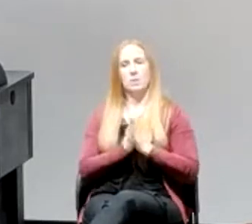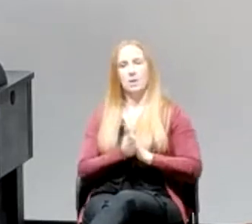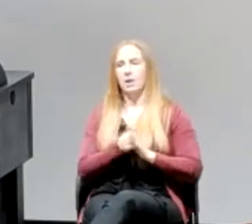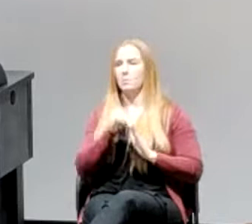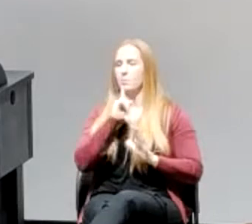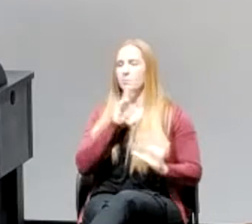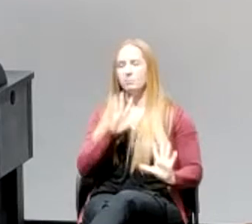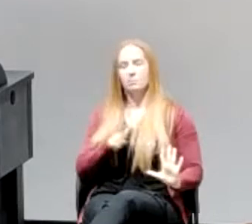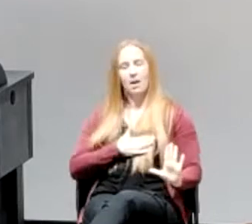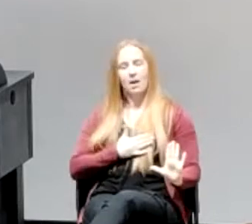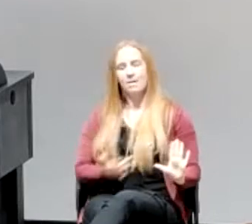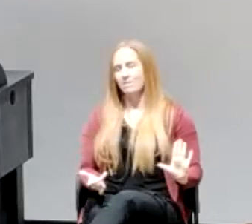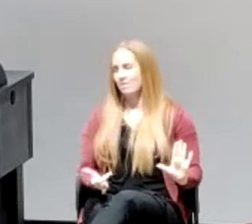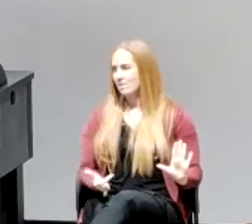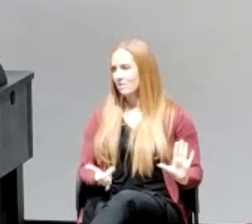to meet so many people and I've